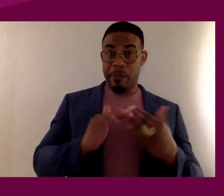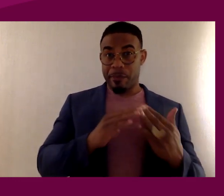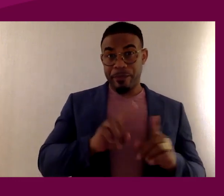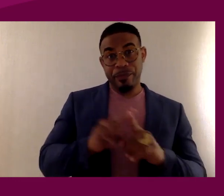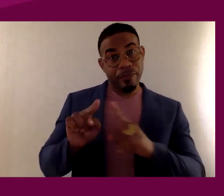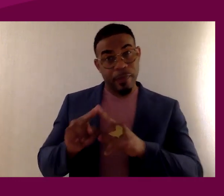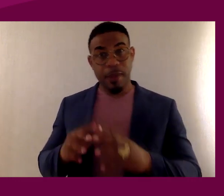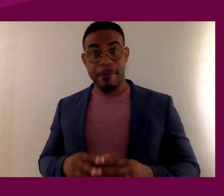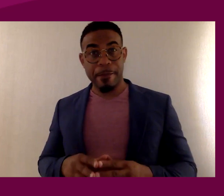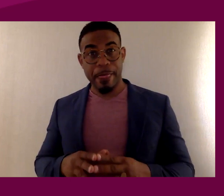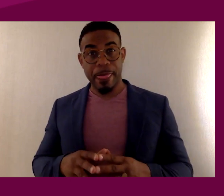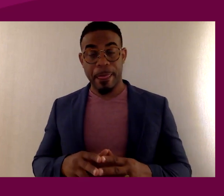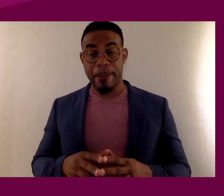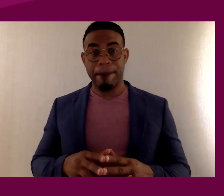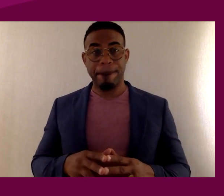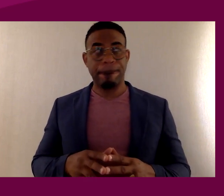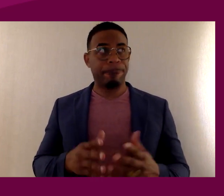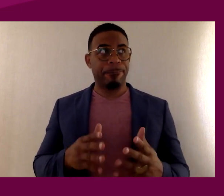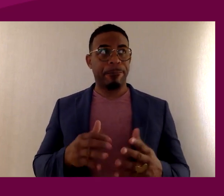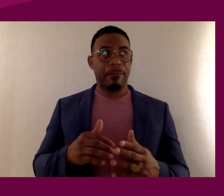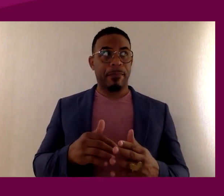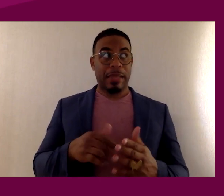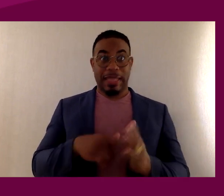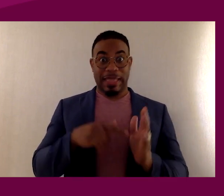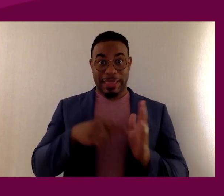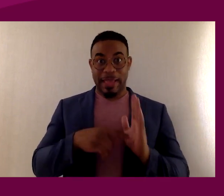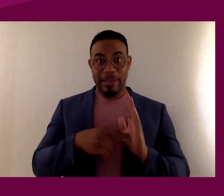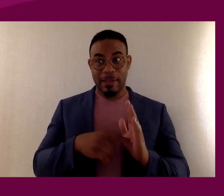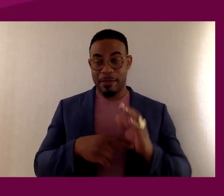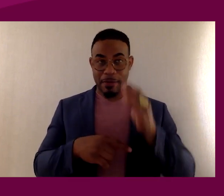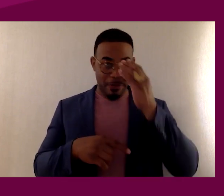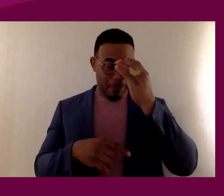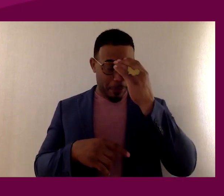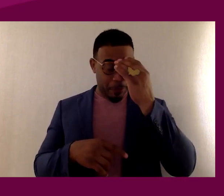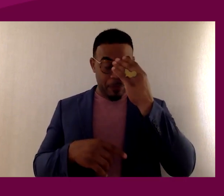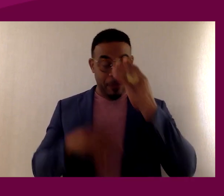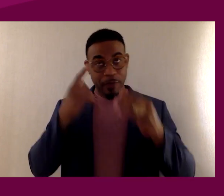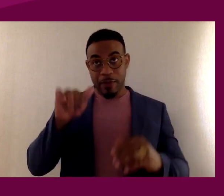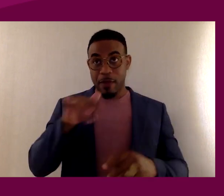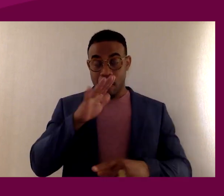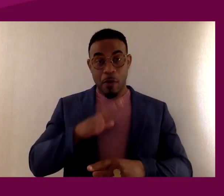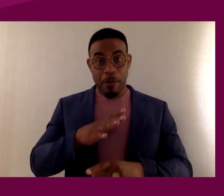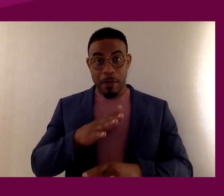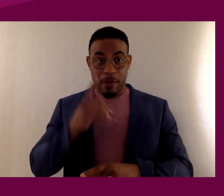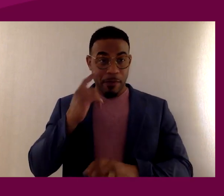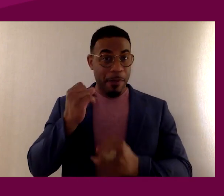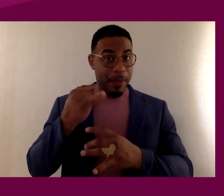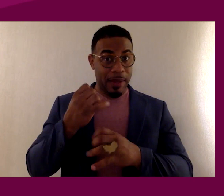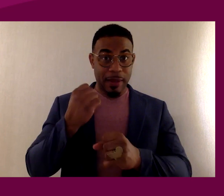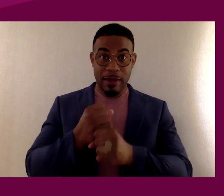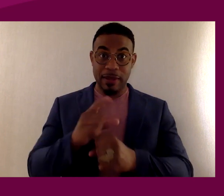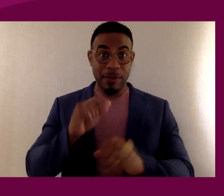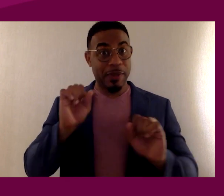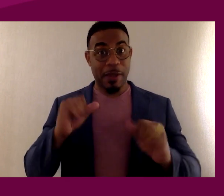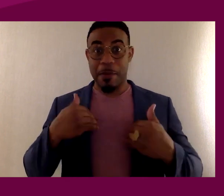and you will be a part of our community as well. And in this case, for this woman,